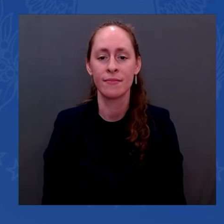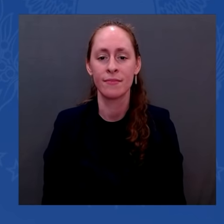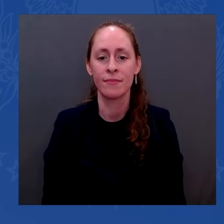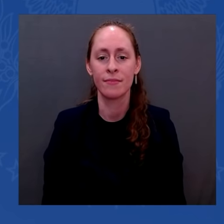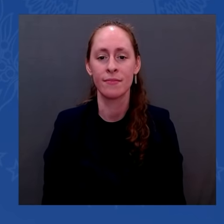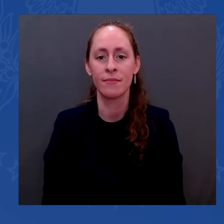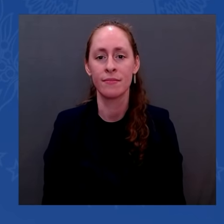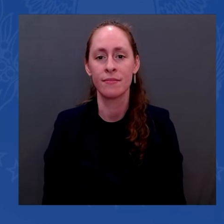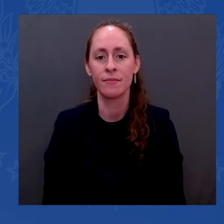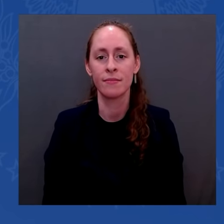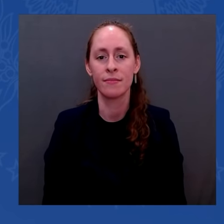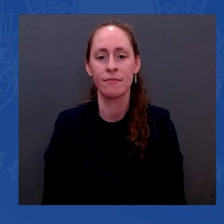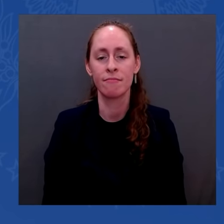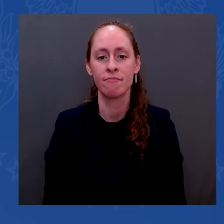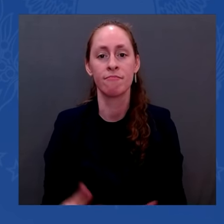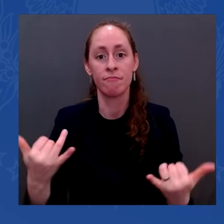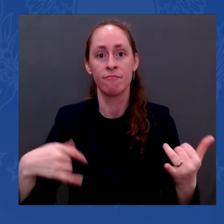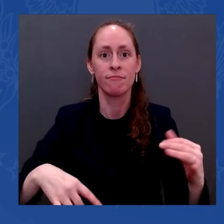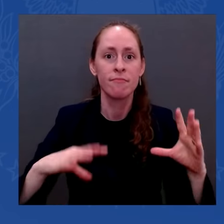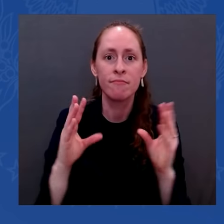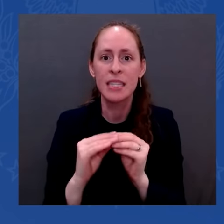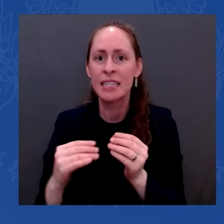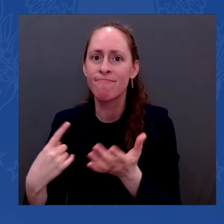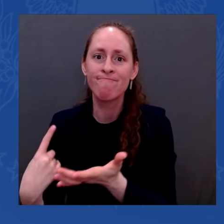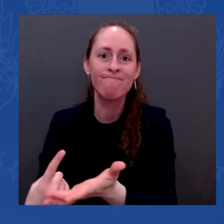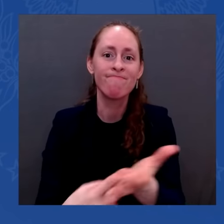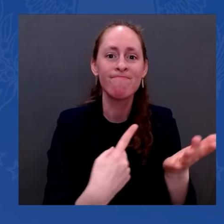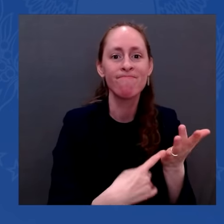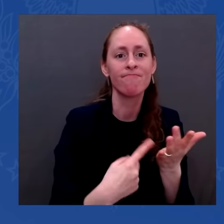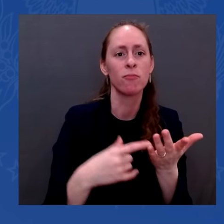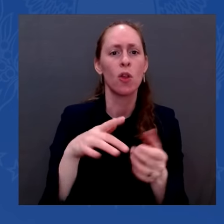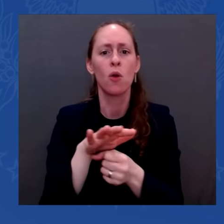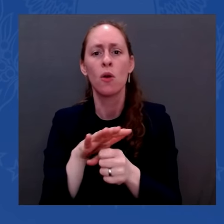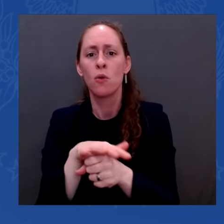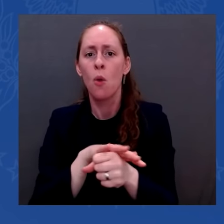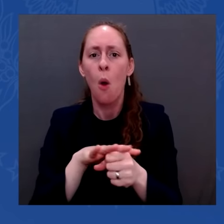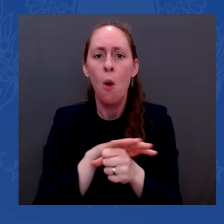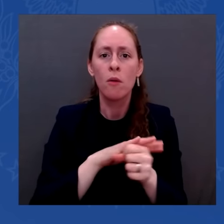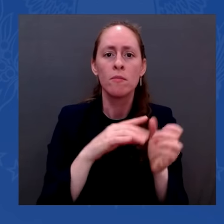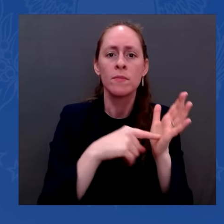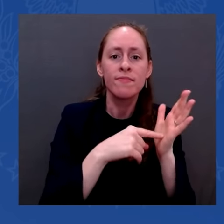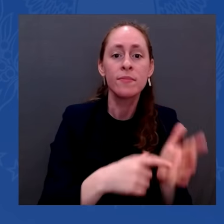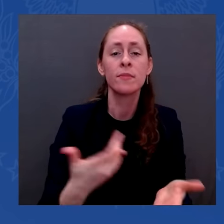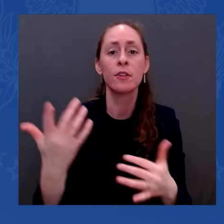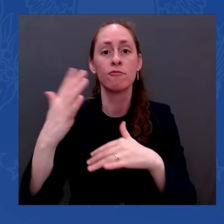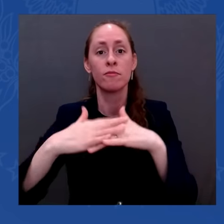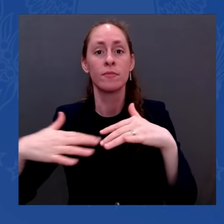local community representatives, labor leaders, and environmental justice groups.